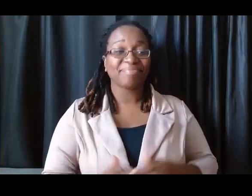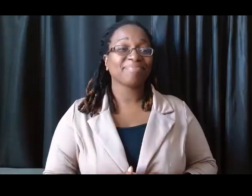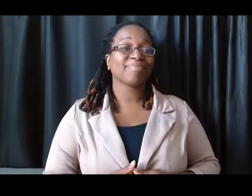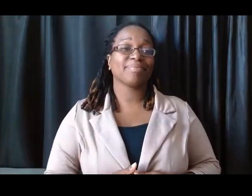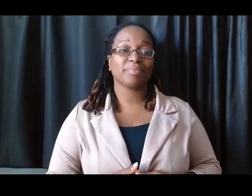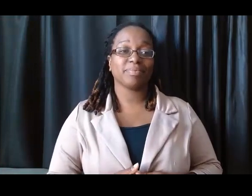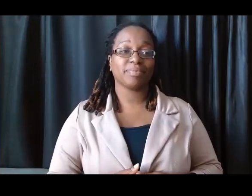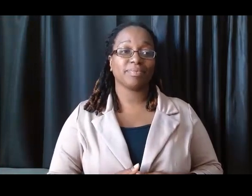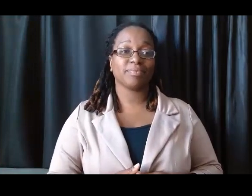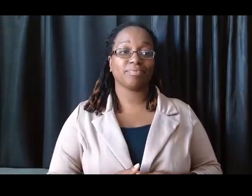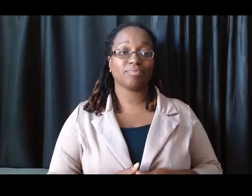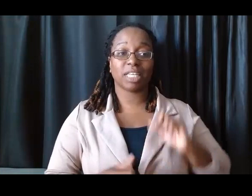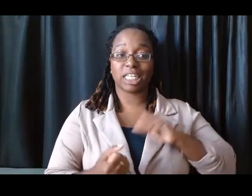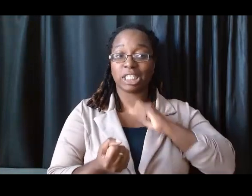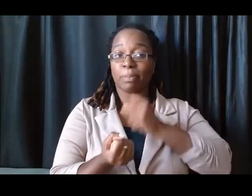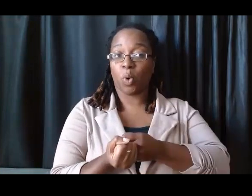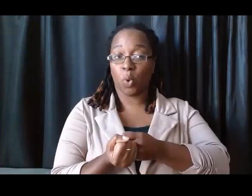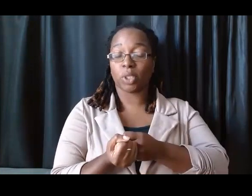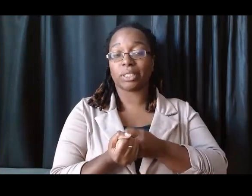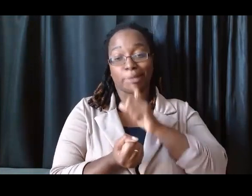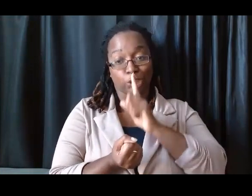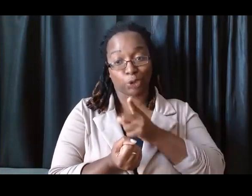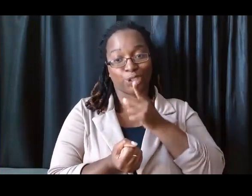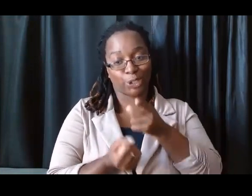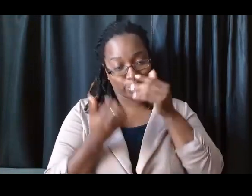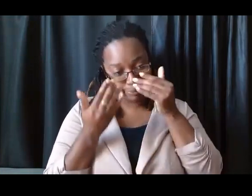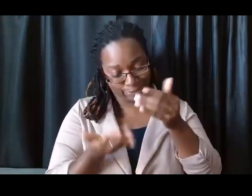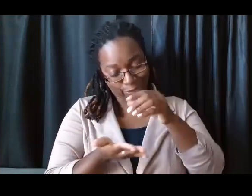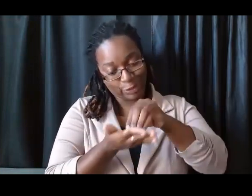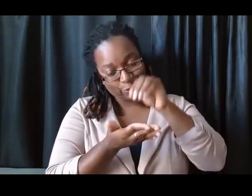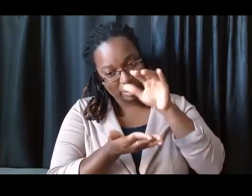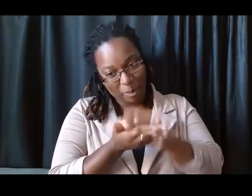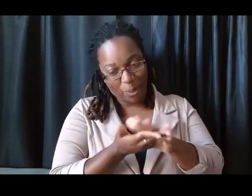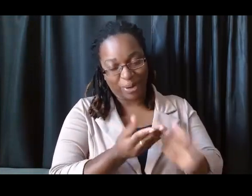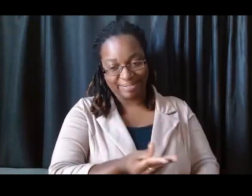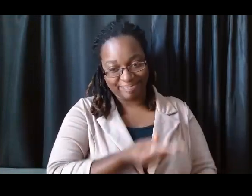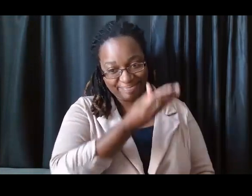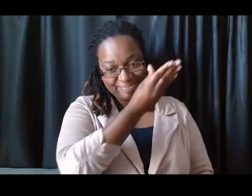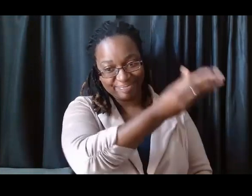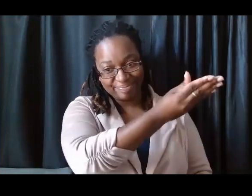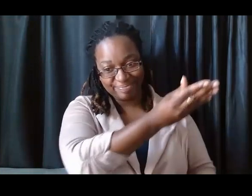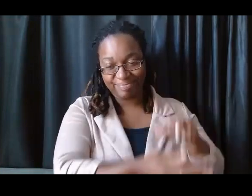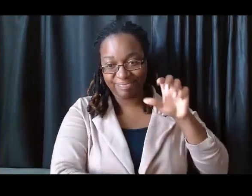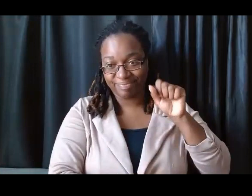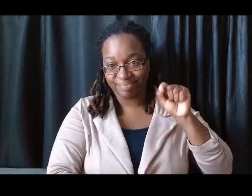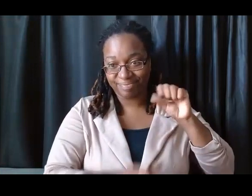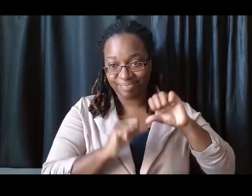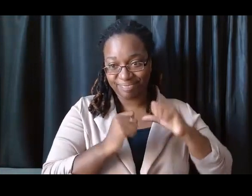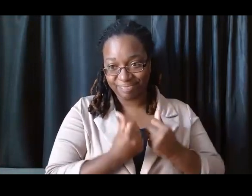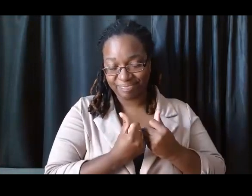making those reporting activities happen. So the first tip is to put a little time and thought